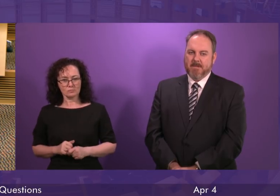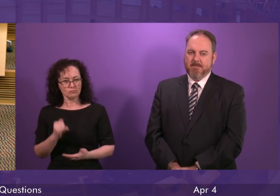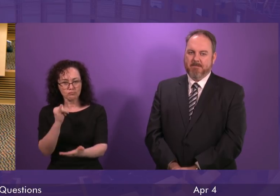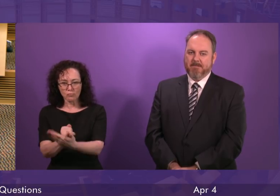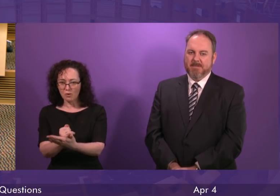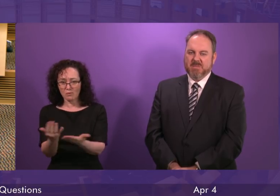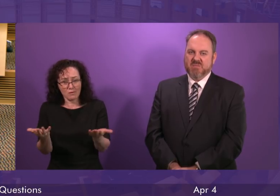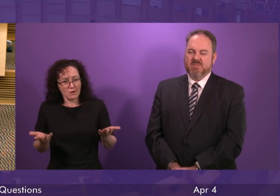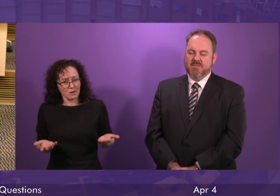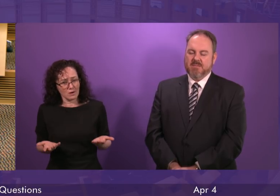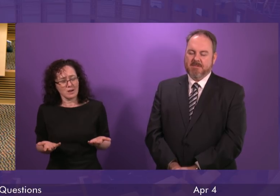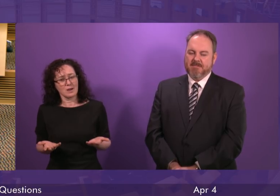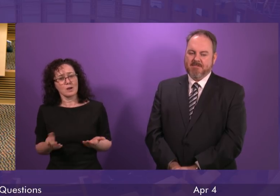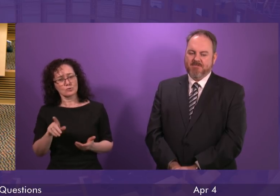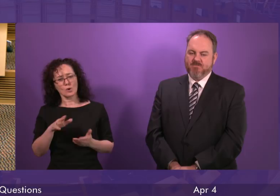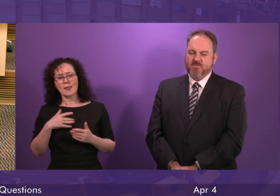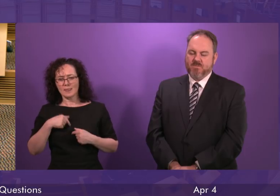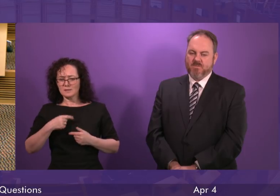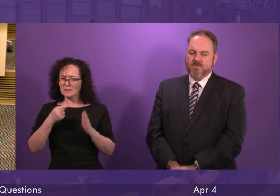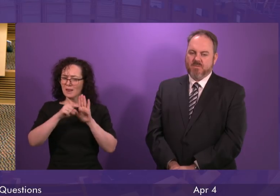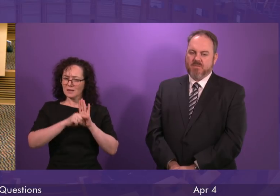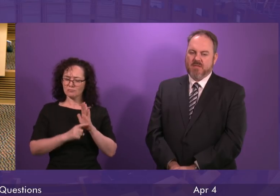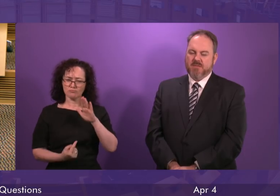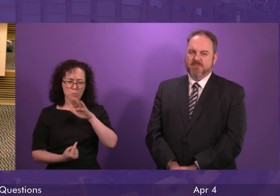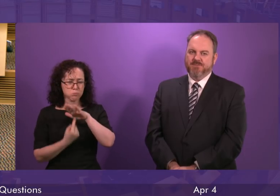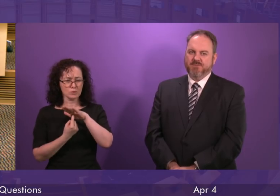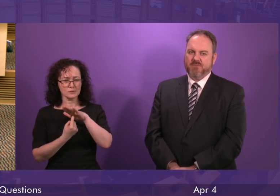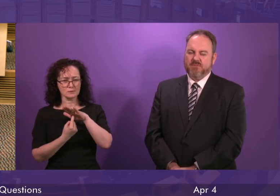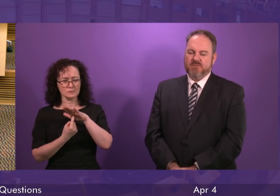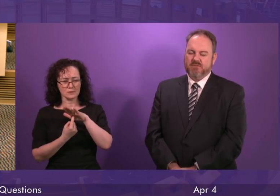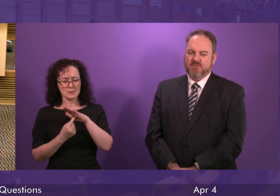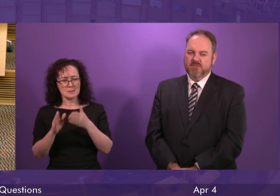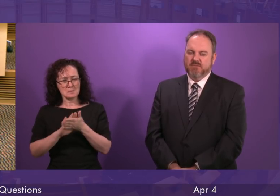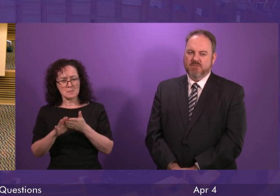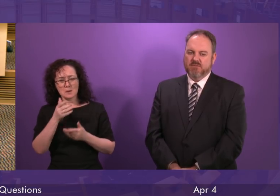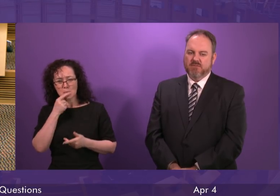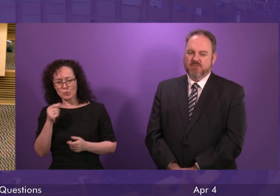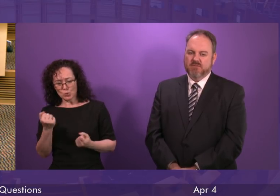behaviour is domestic abuse and that the new legislation will help to hold perpetrators to account.